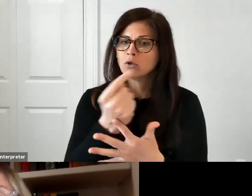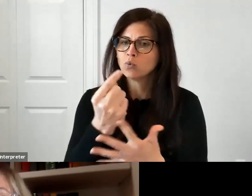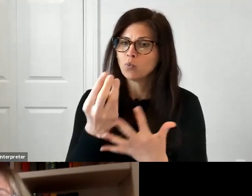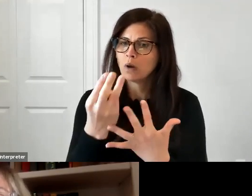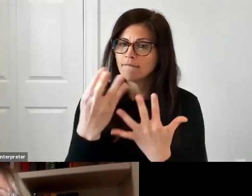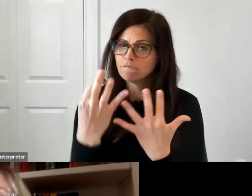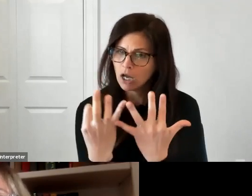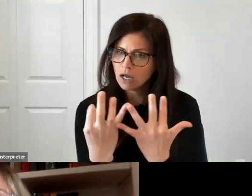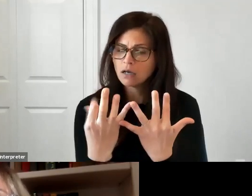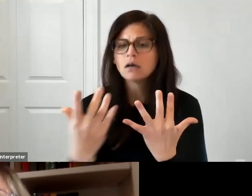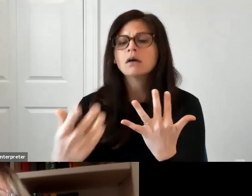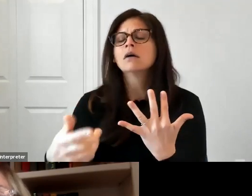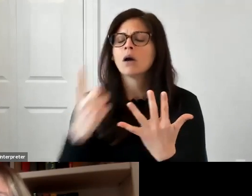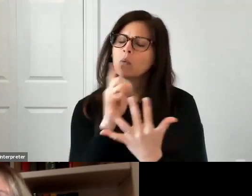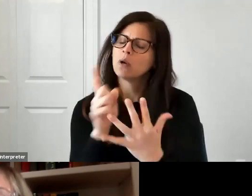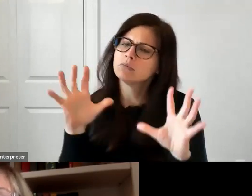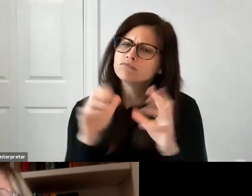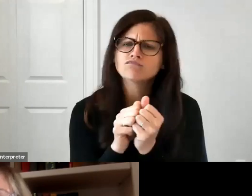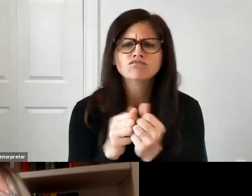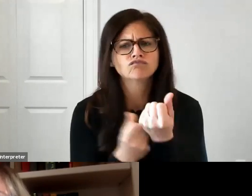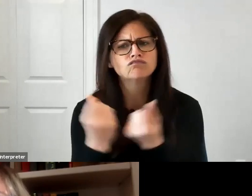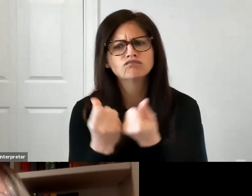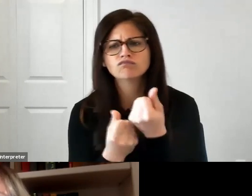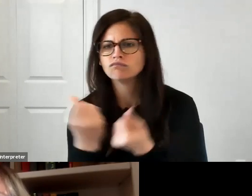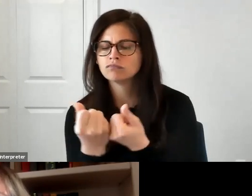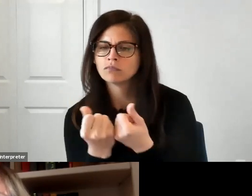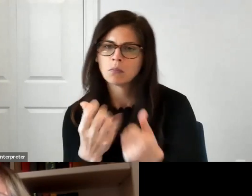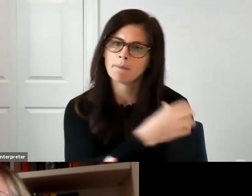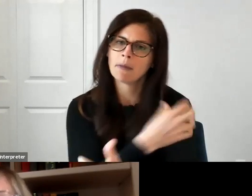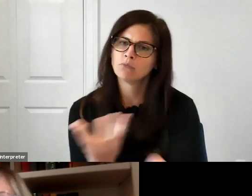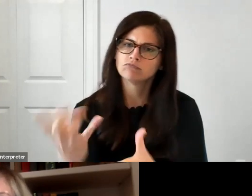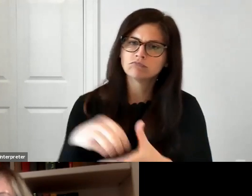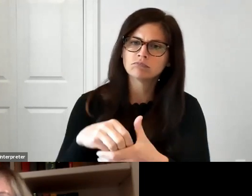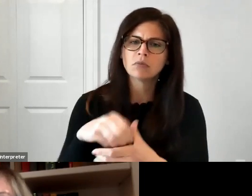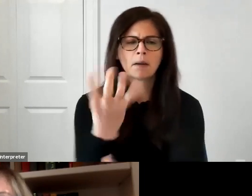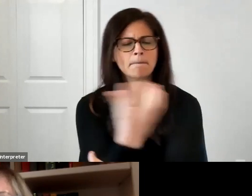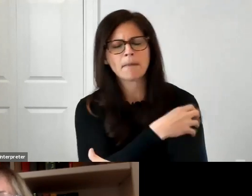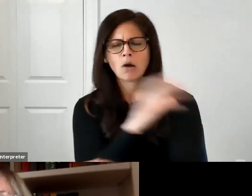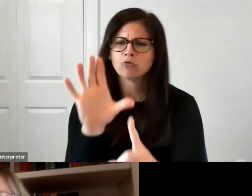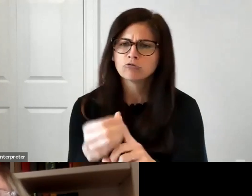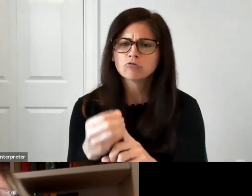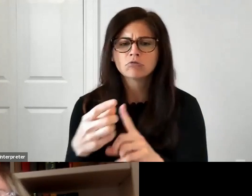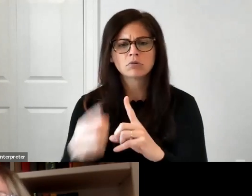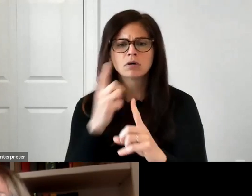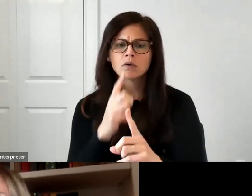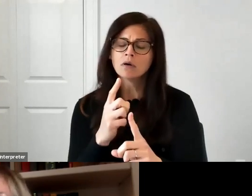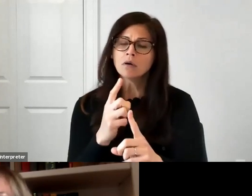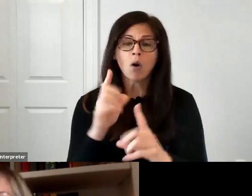for the power of culture and the power of inclusion. We'll meet the organizations chosen by their peers,